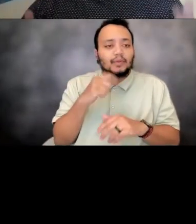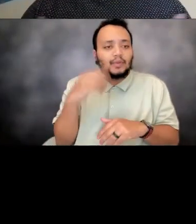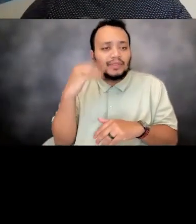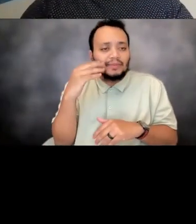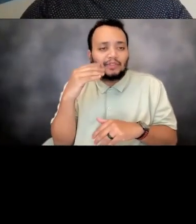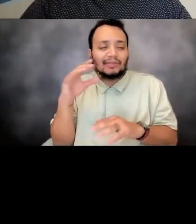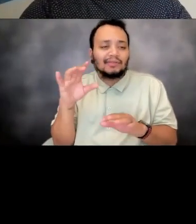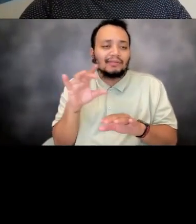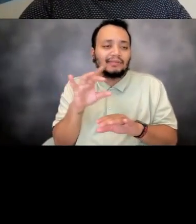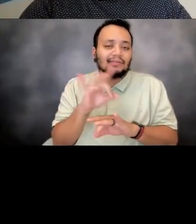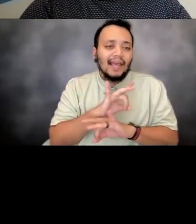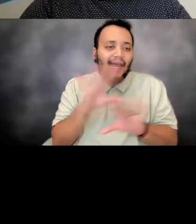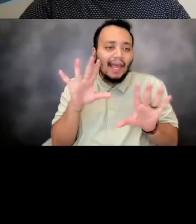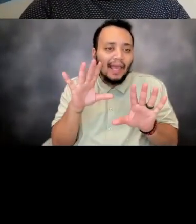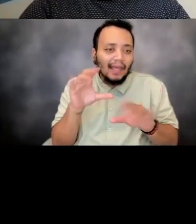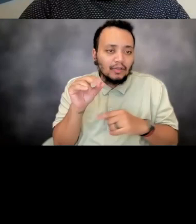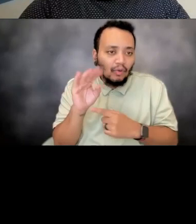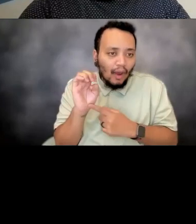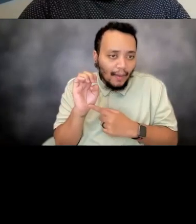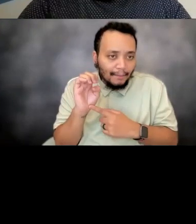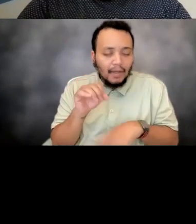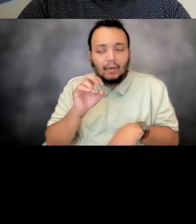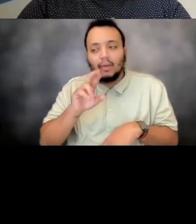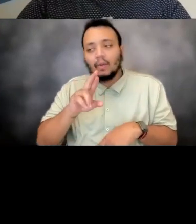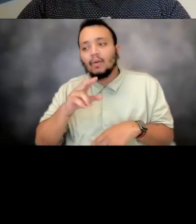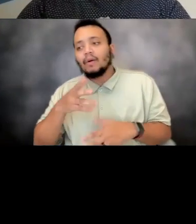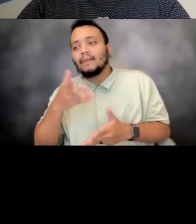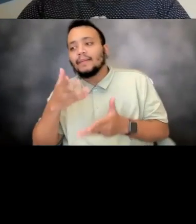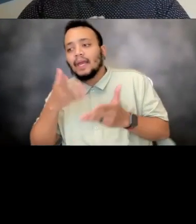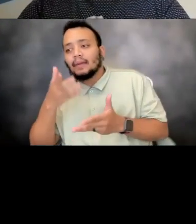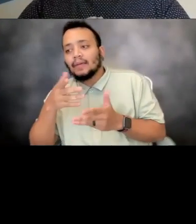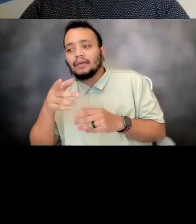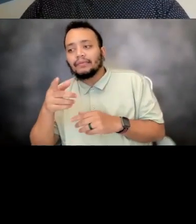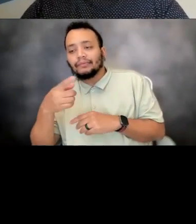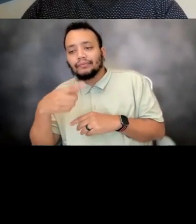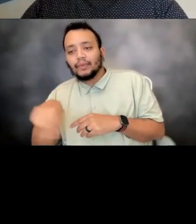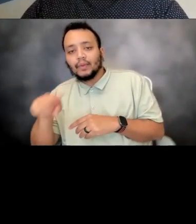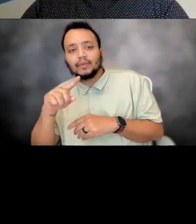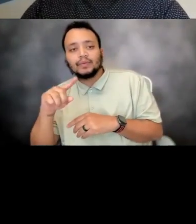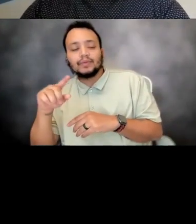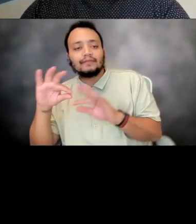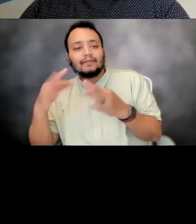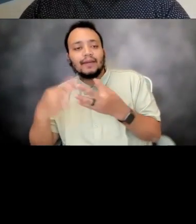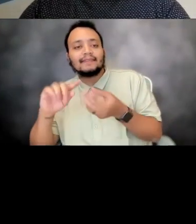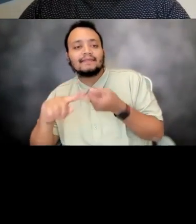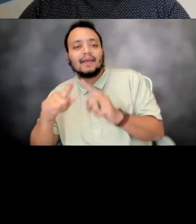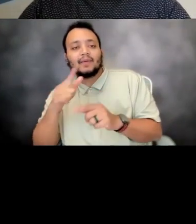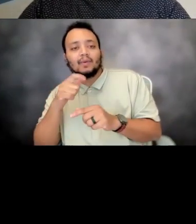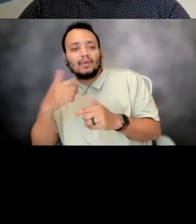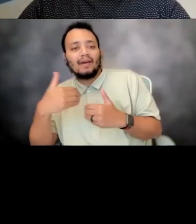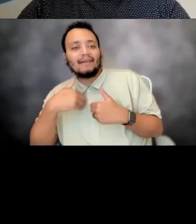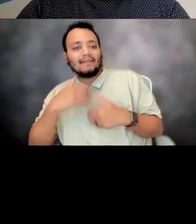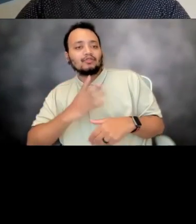community members of people who have been murdered. We had 16 community sessions in total.